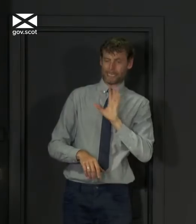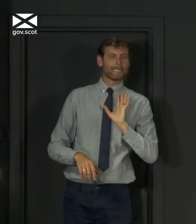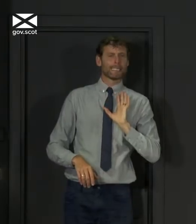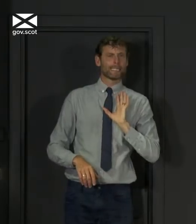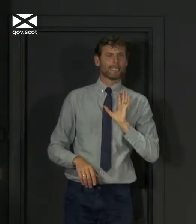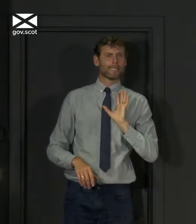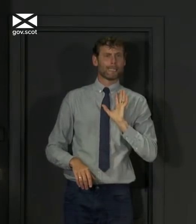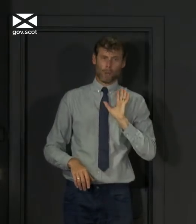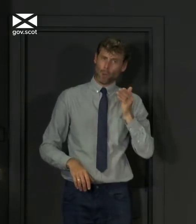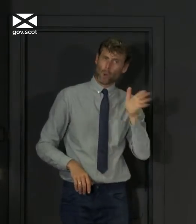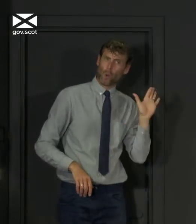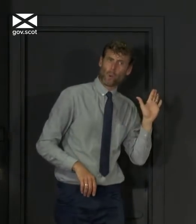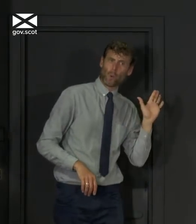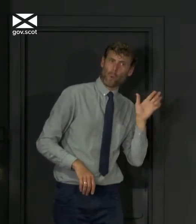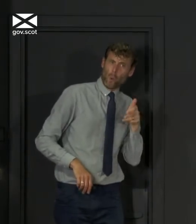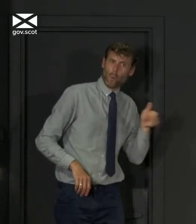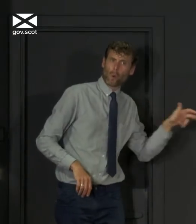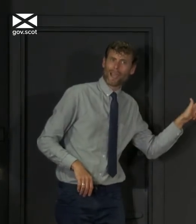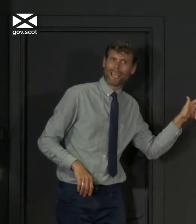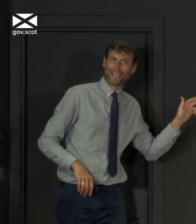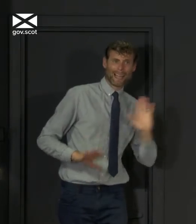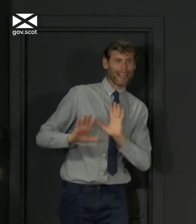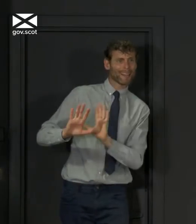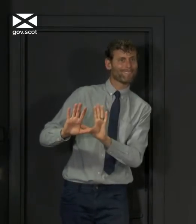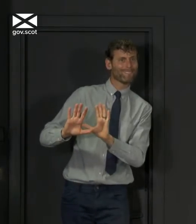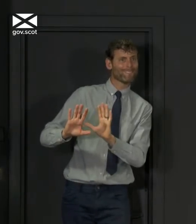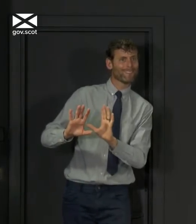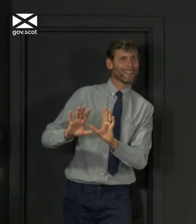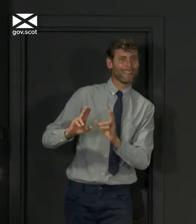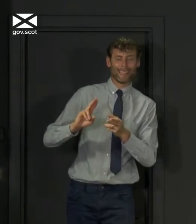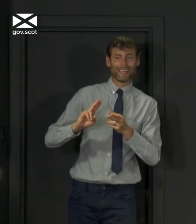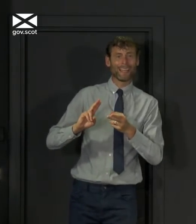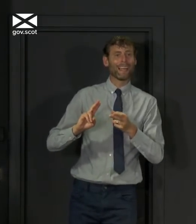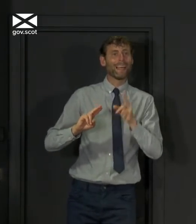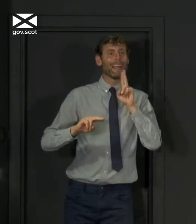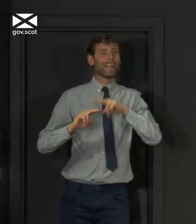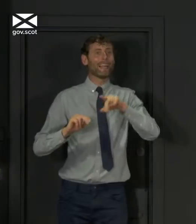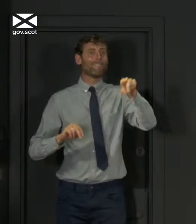away, don't go there. And if everybody behaves like that then we won't have these scenes.